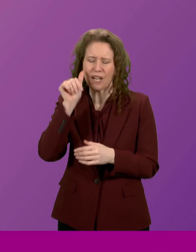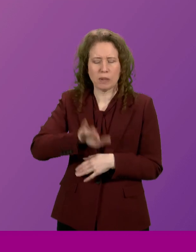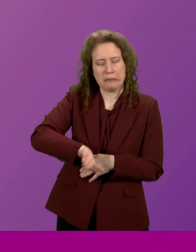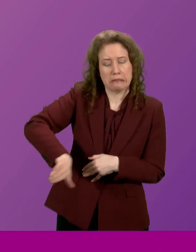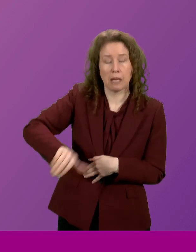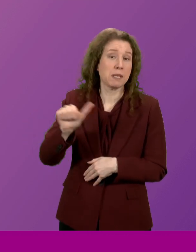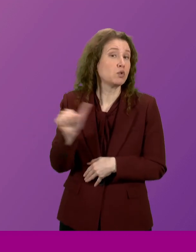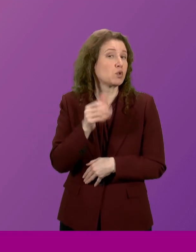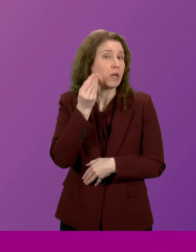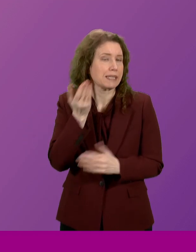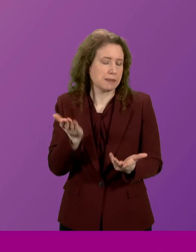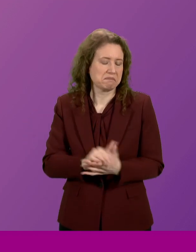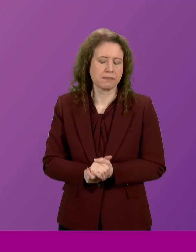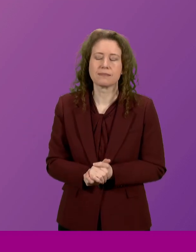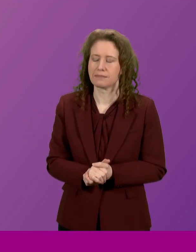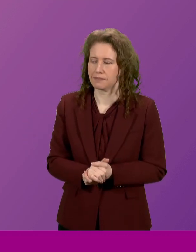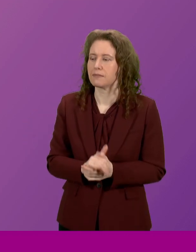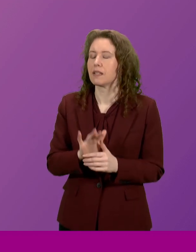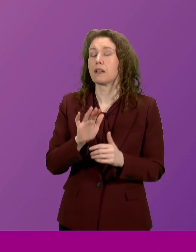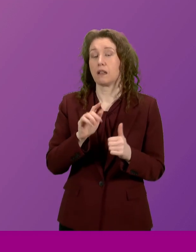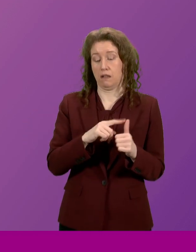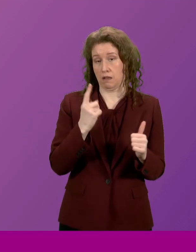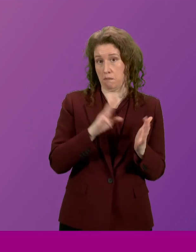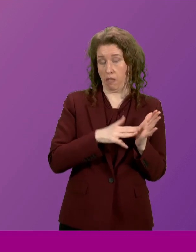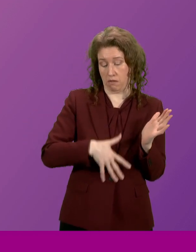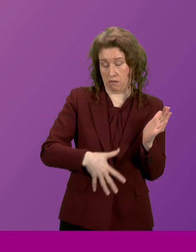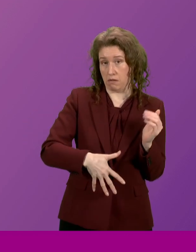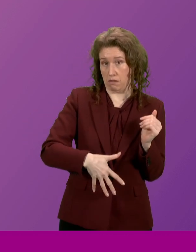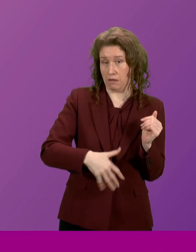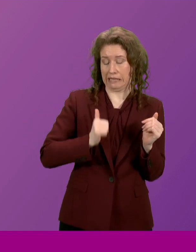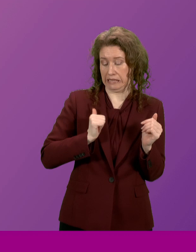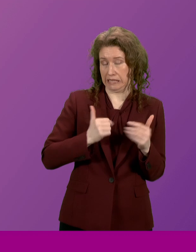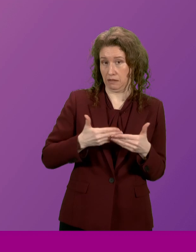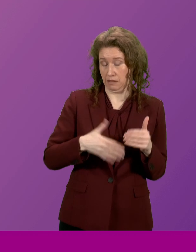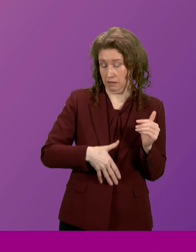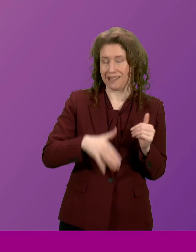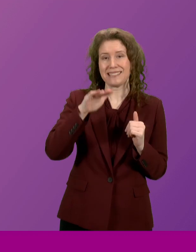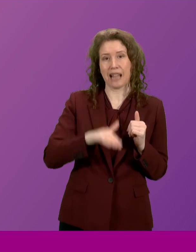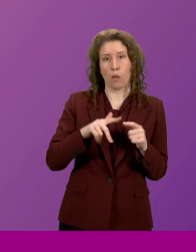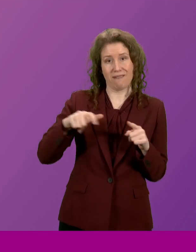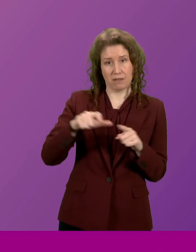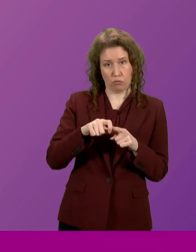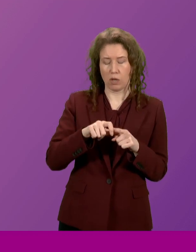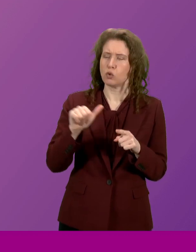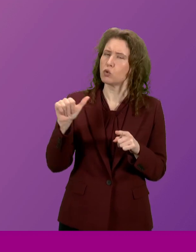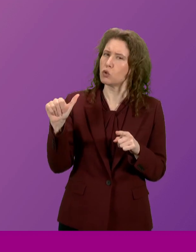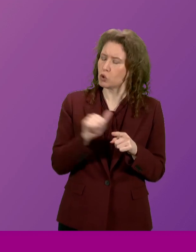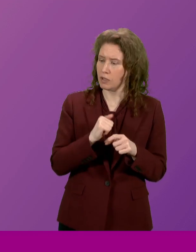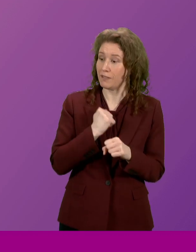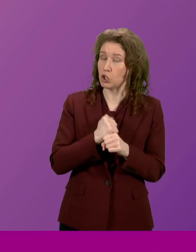should listen to this. An expectant mother in south Edinburgh who should have had a GP-organised